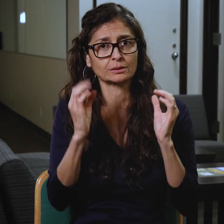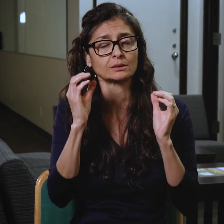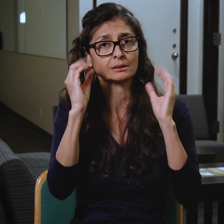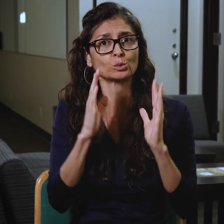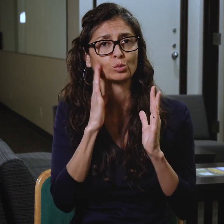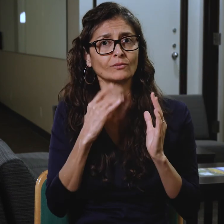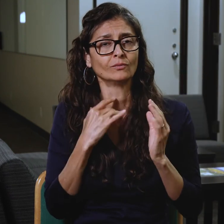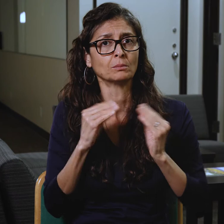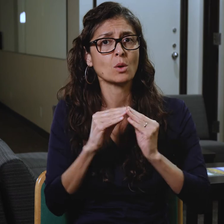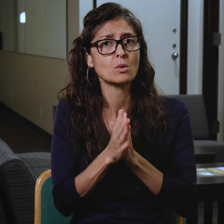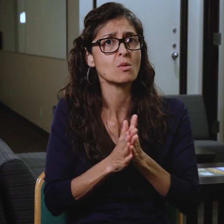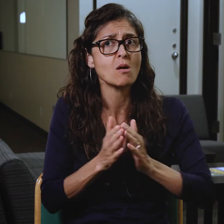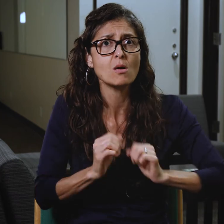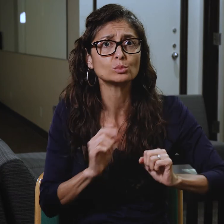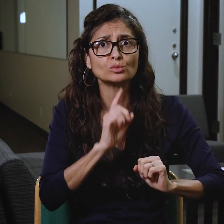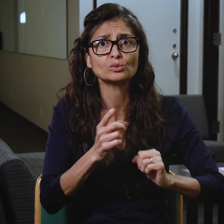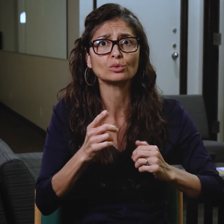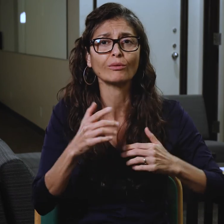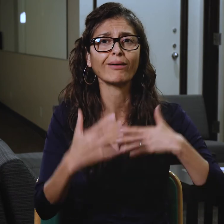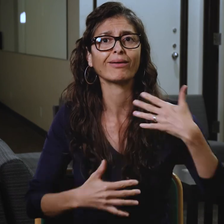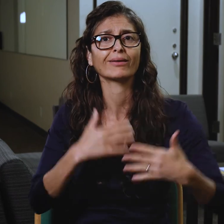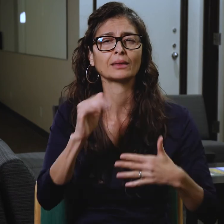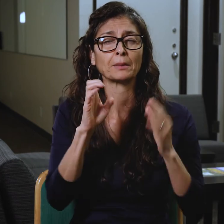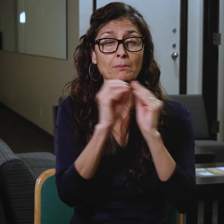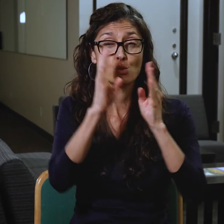The school administration must closely support the teacher